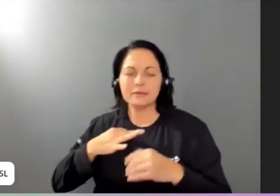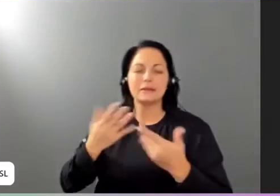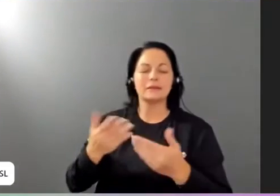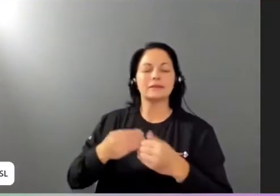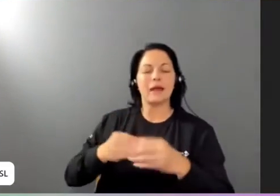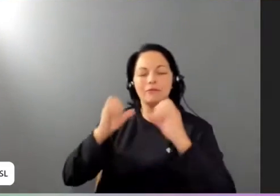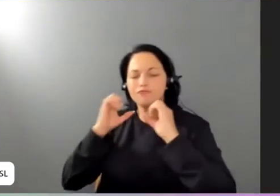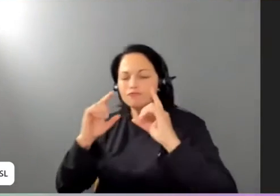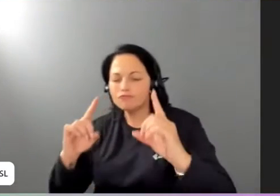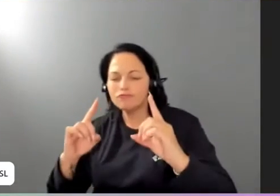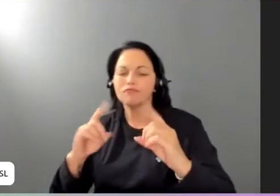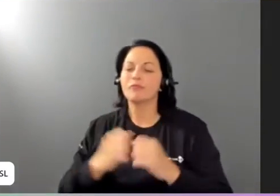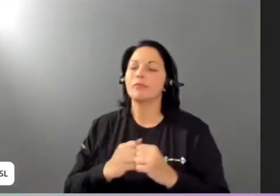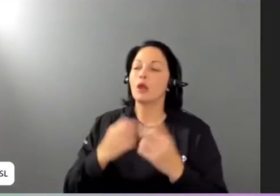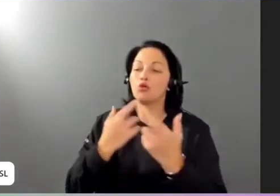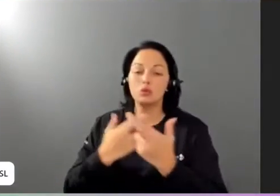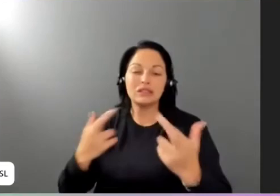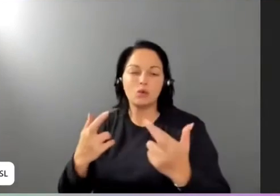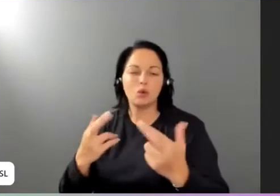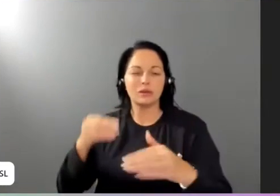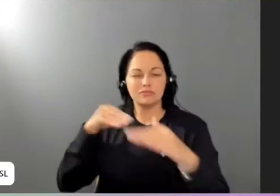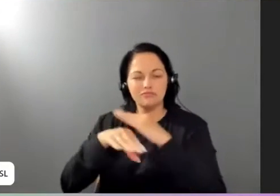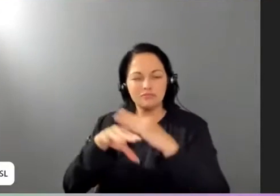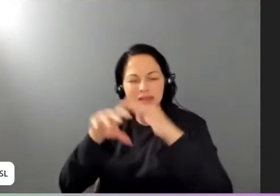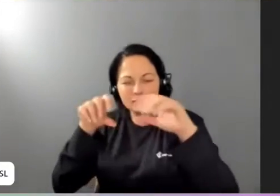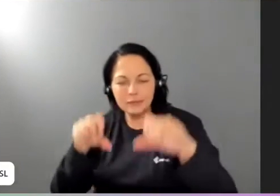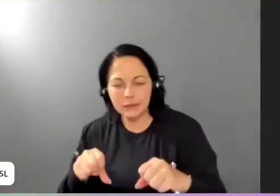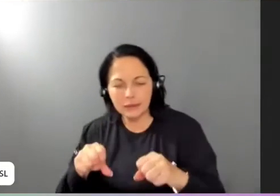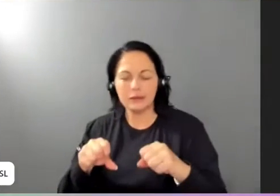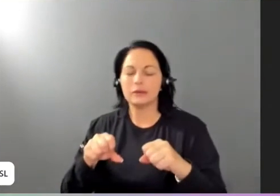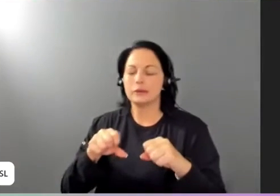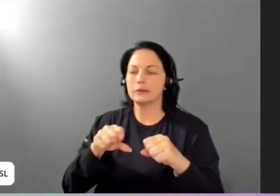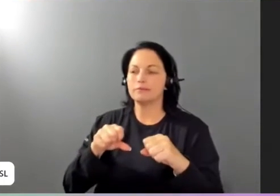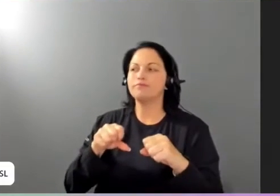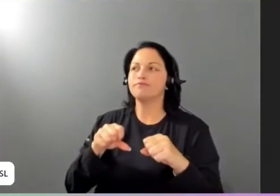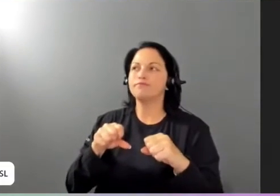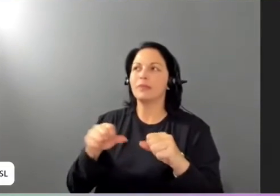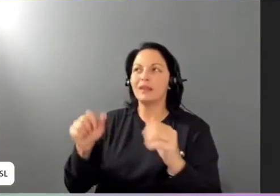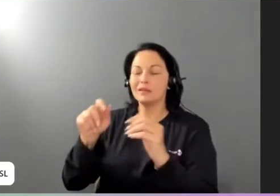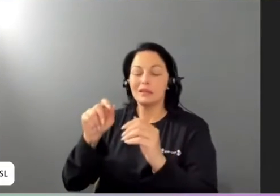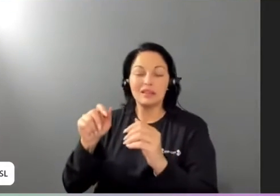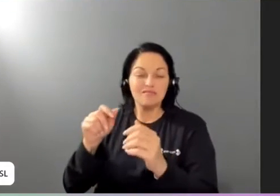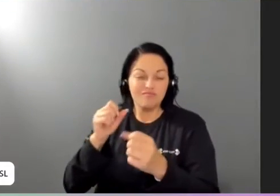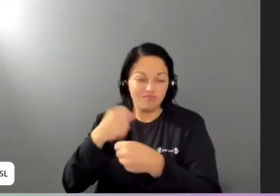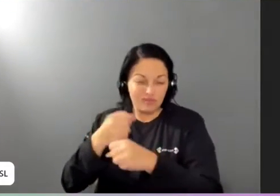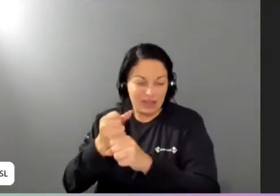worked with maturity model tools investing more in staff and resources, focus on